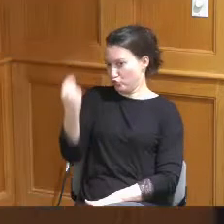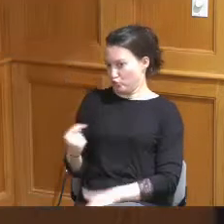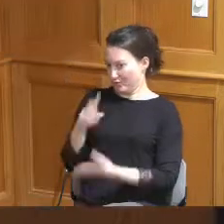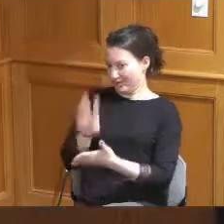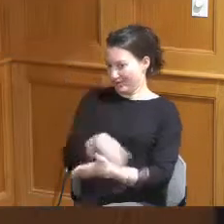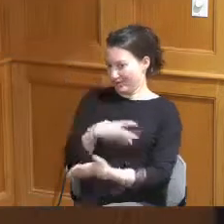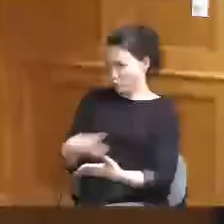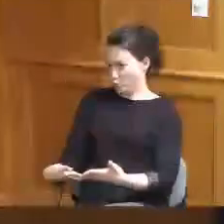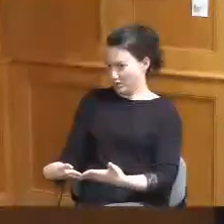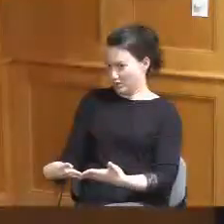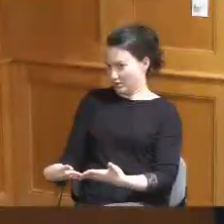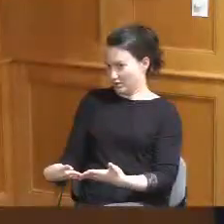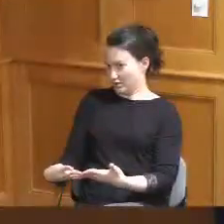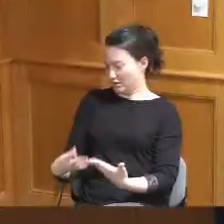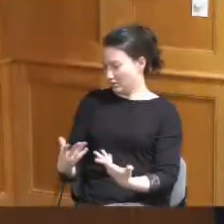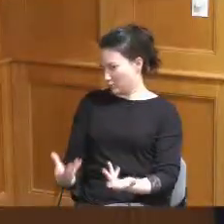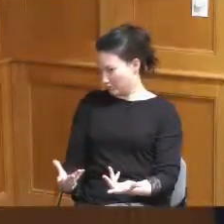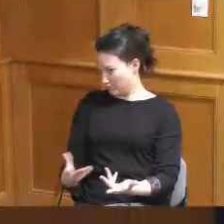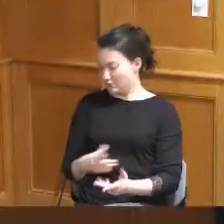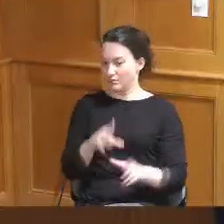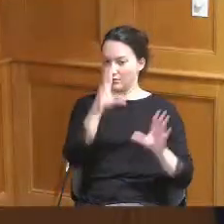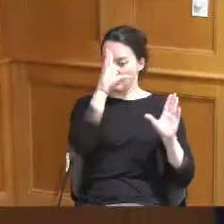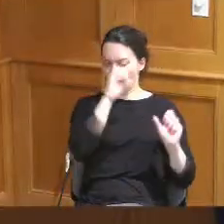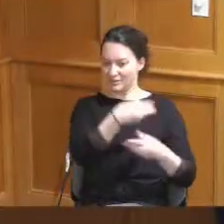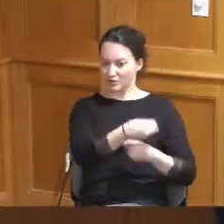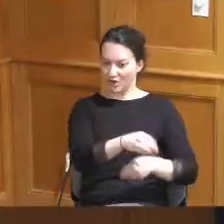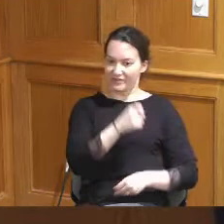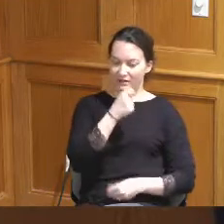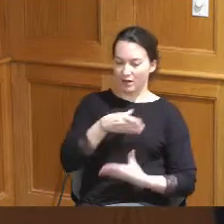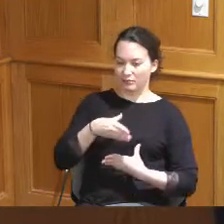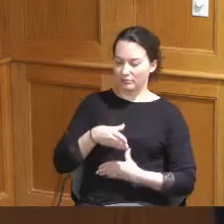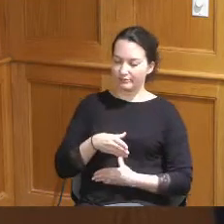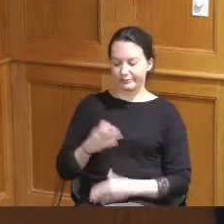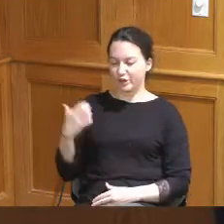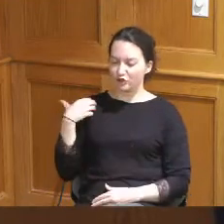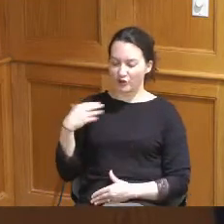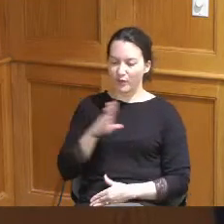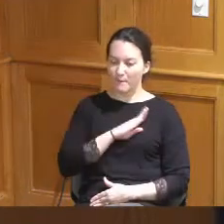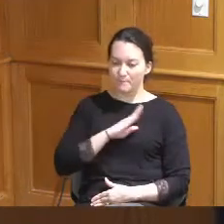is usually scheduled by the President's office not chair of the Board but President's office so